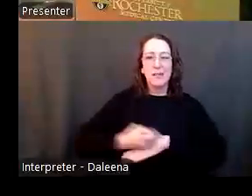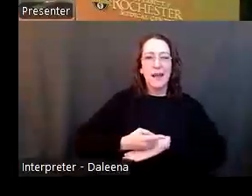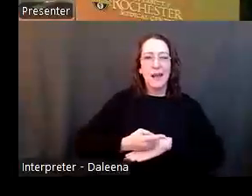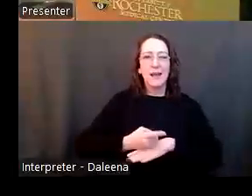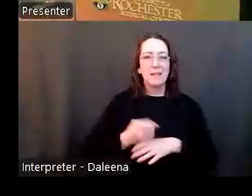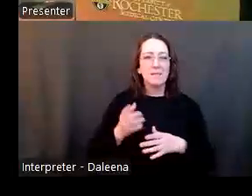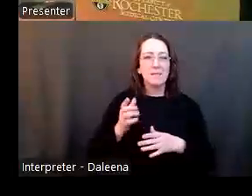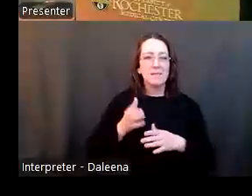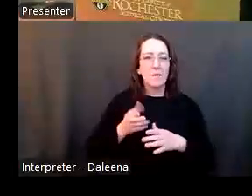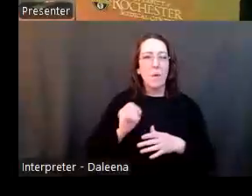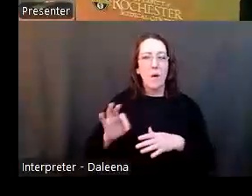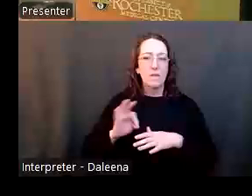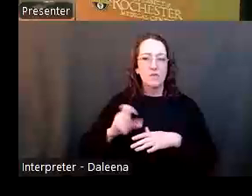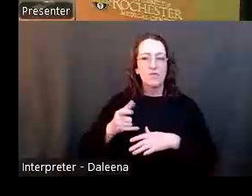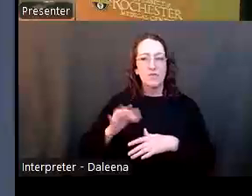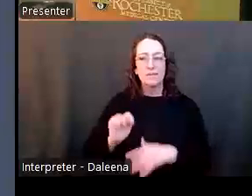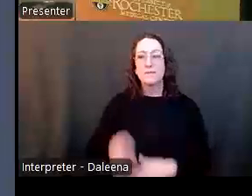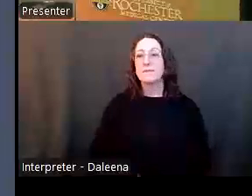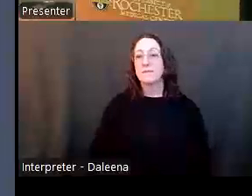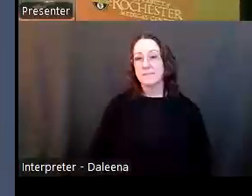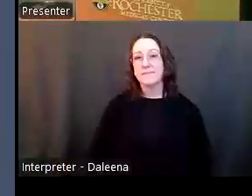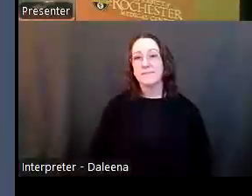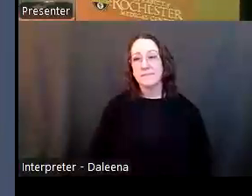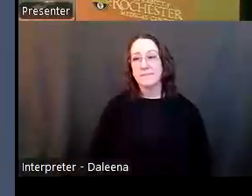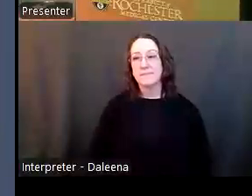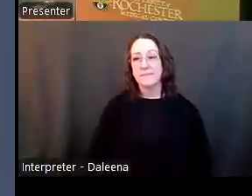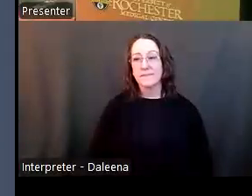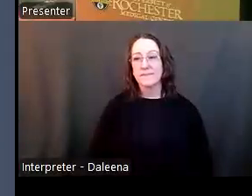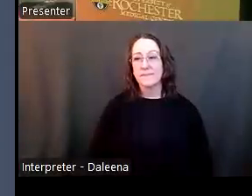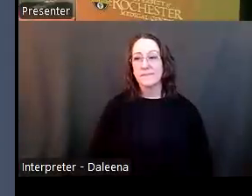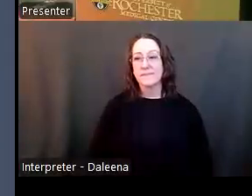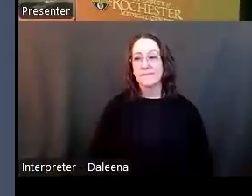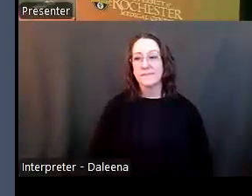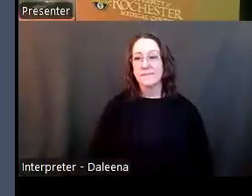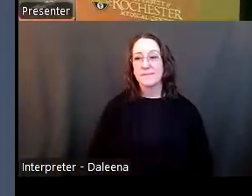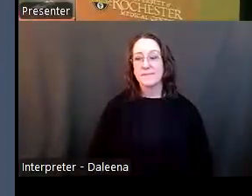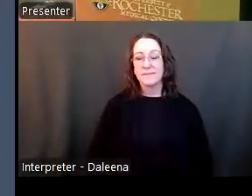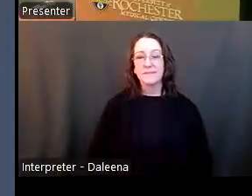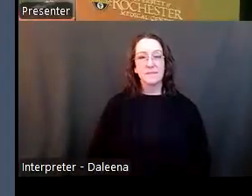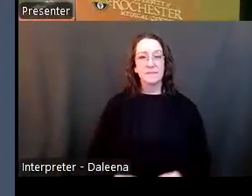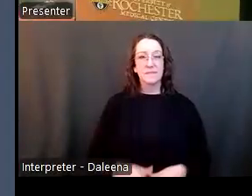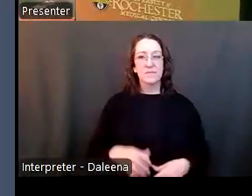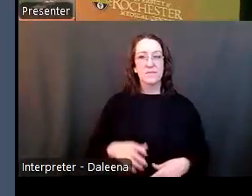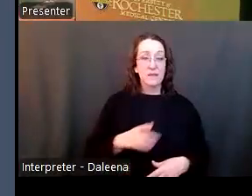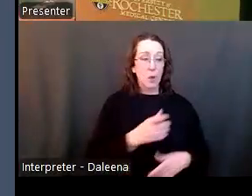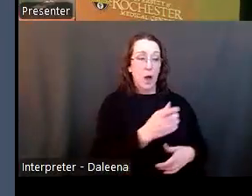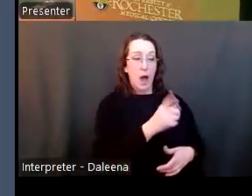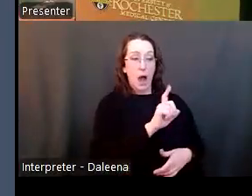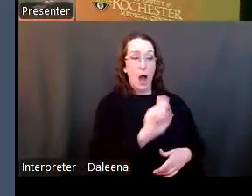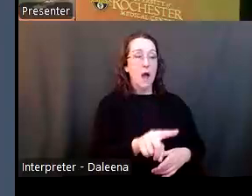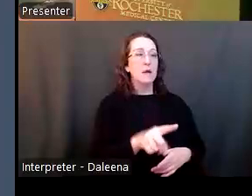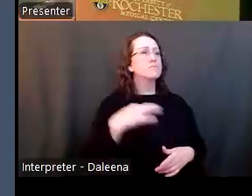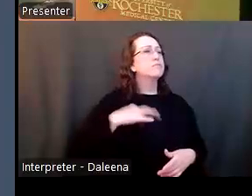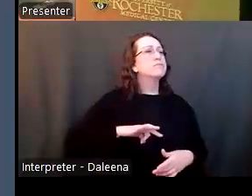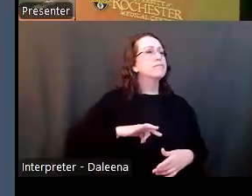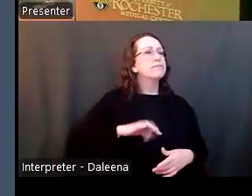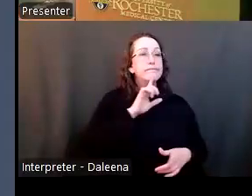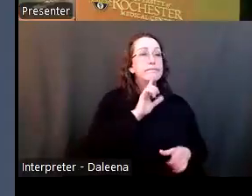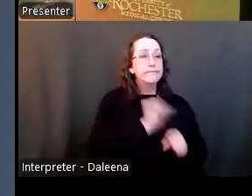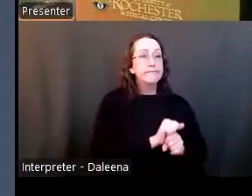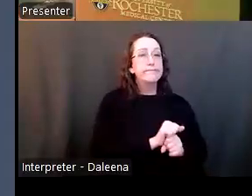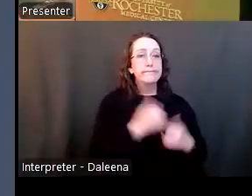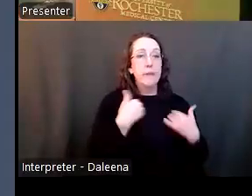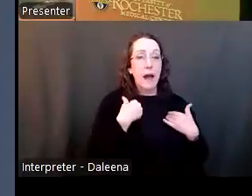well so um you you'll ask what uh are are the benefits actually of having this role and uh